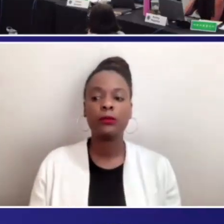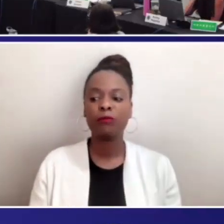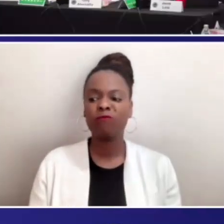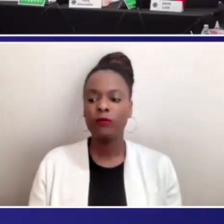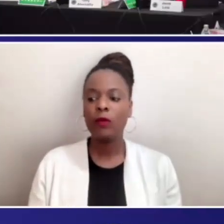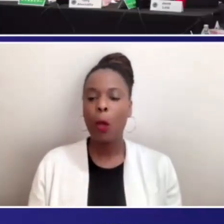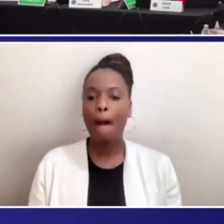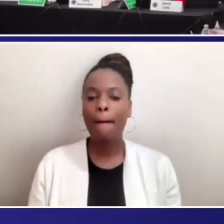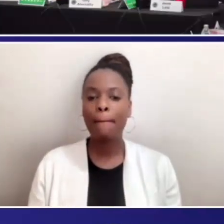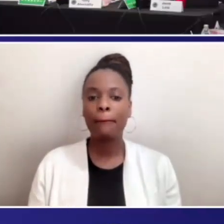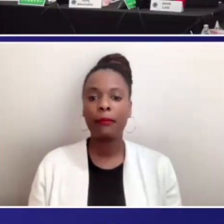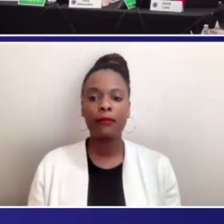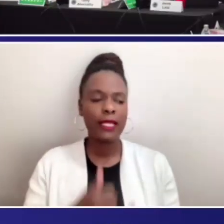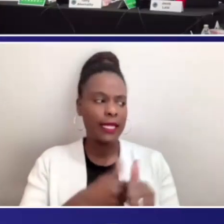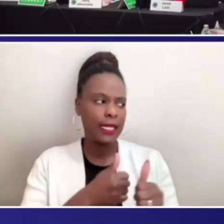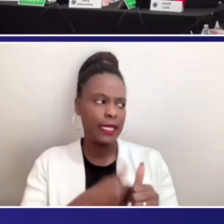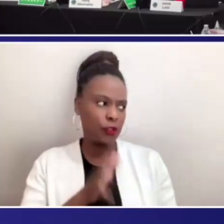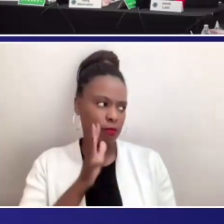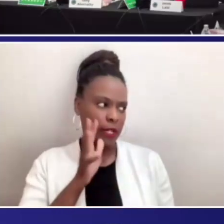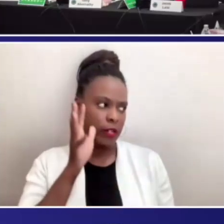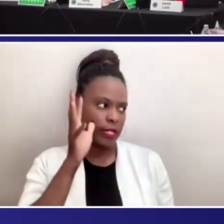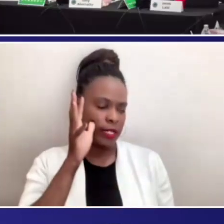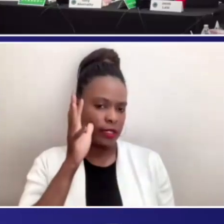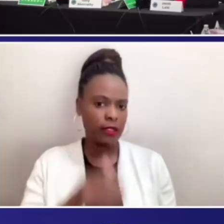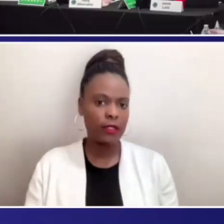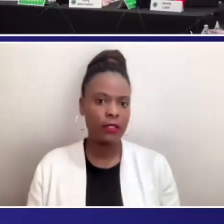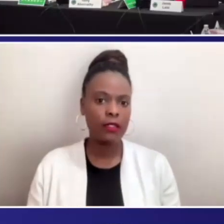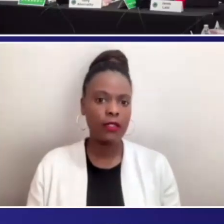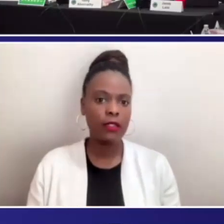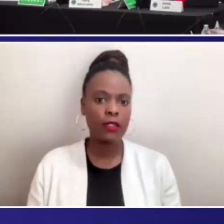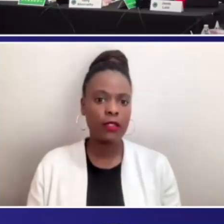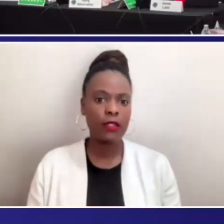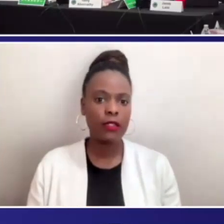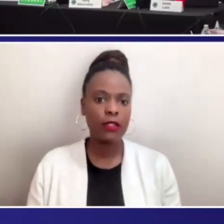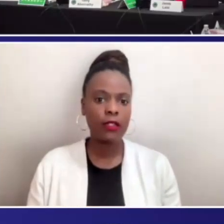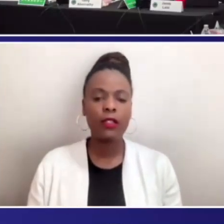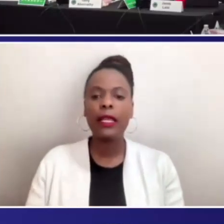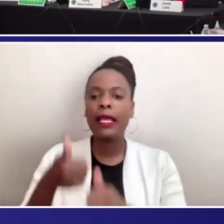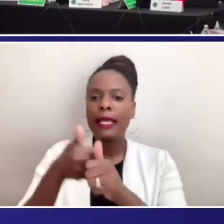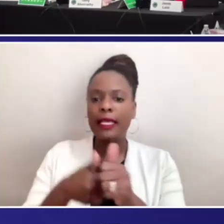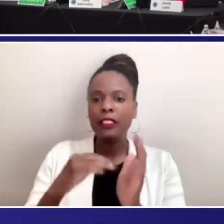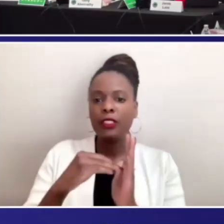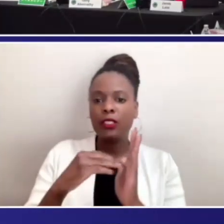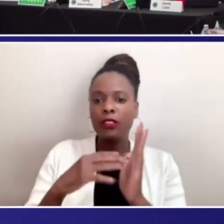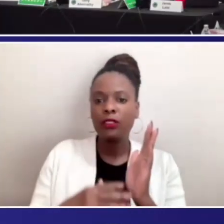It is each parent, but I want to -- it's each student of the parent.